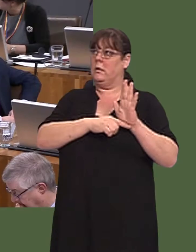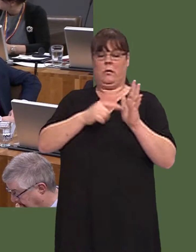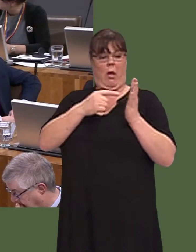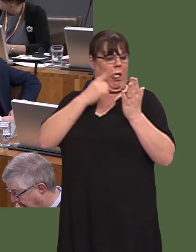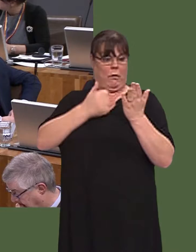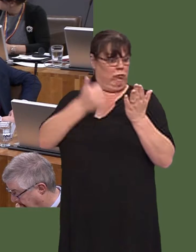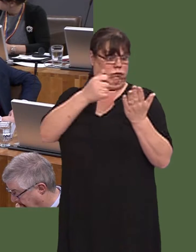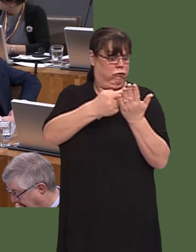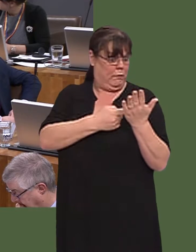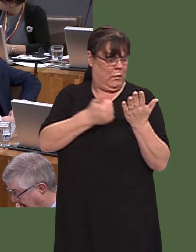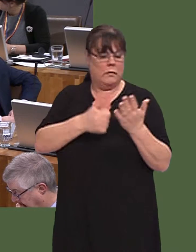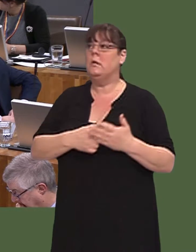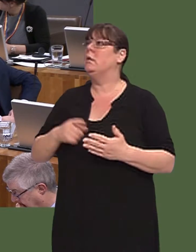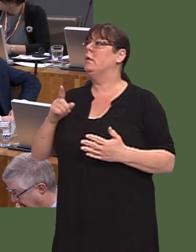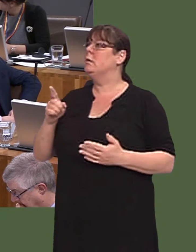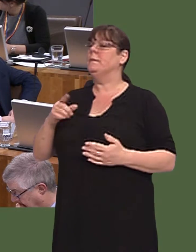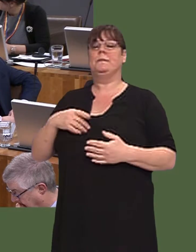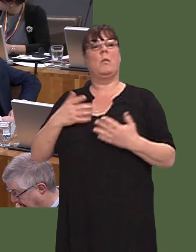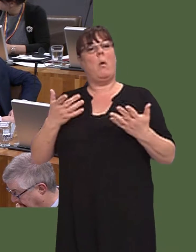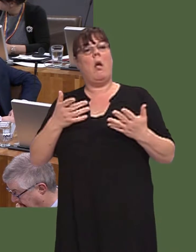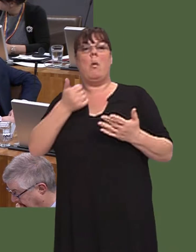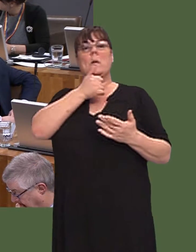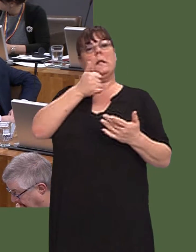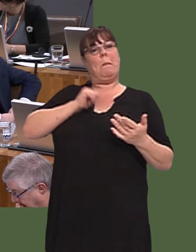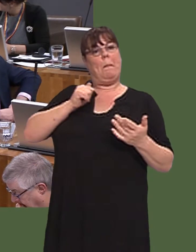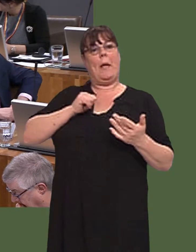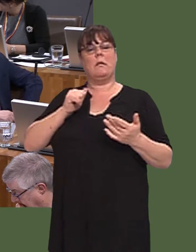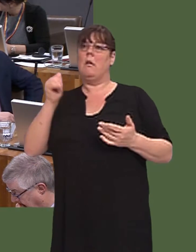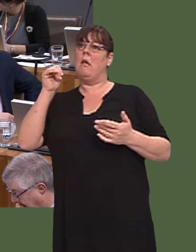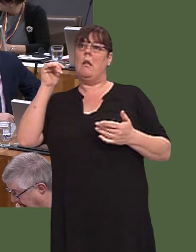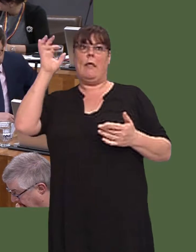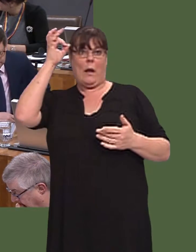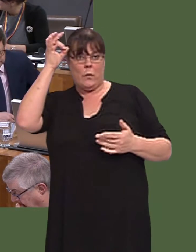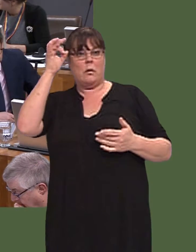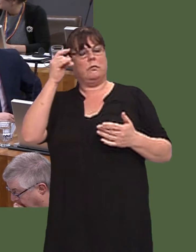Carwyn Jones: Well, these are matters that I would have expected Carmarthenshire council to consider in coming to the decision that they did.